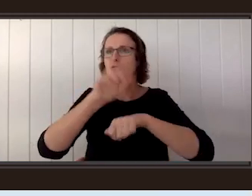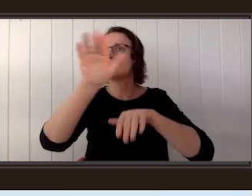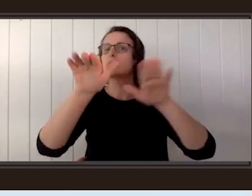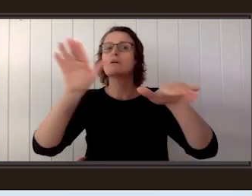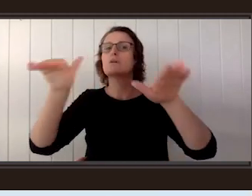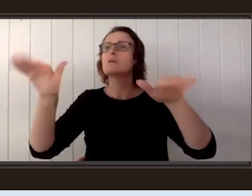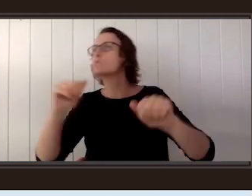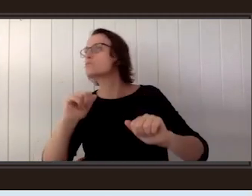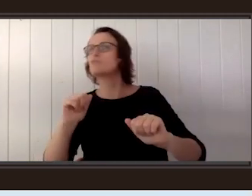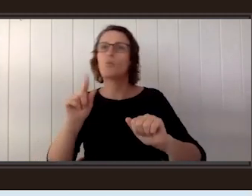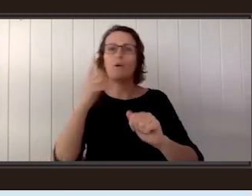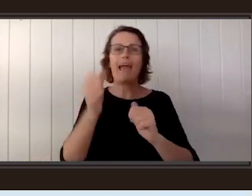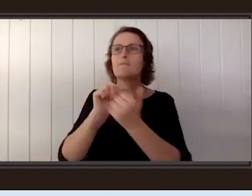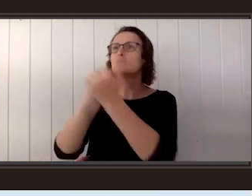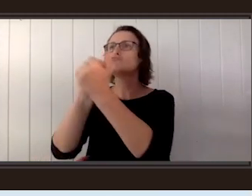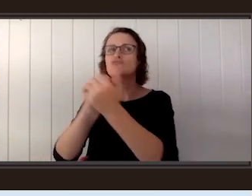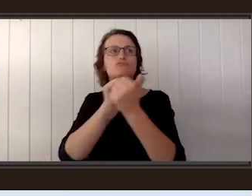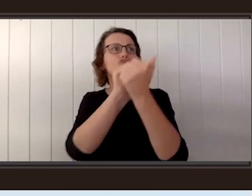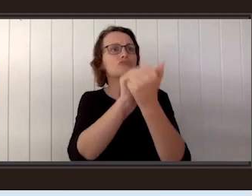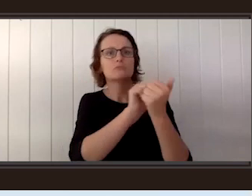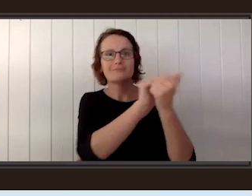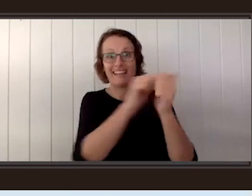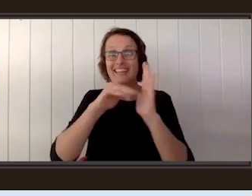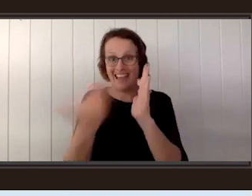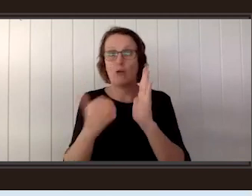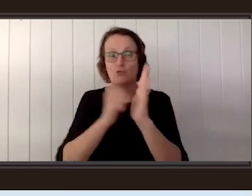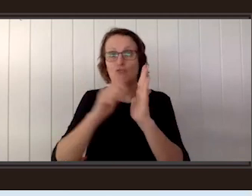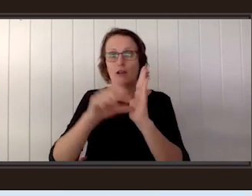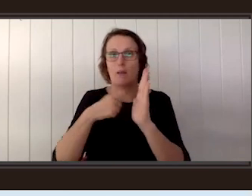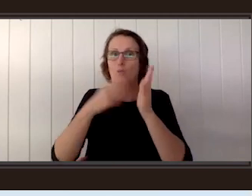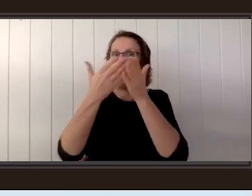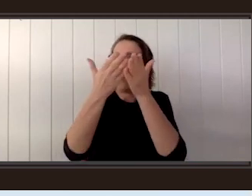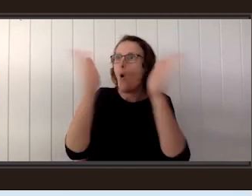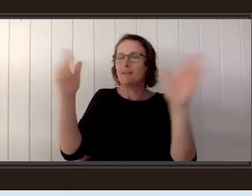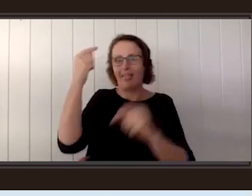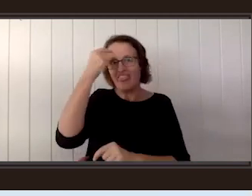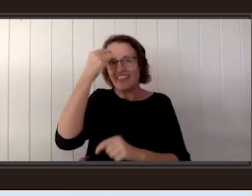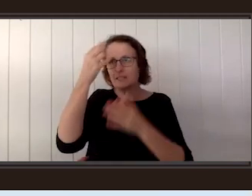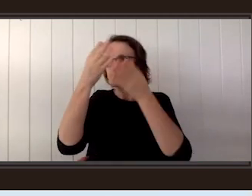collaborative. Now is the time for us to open up, think with abundance,